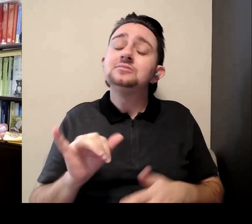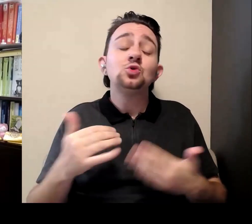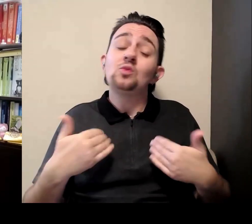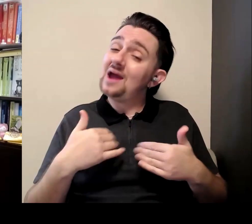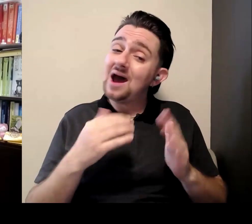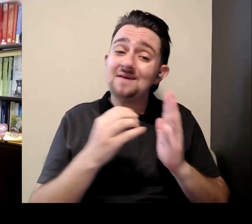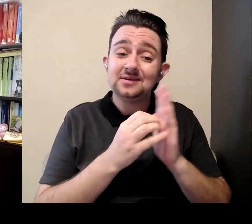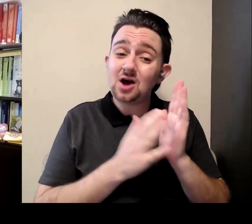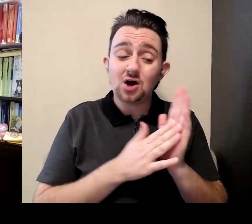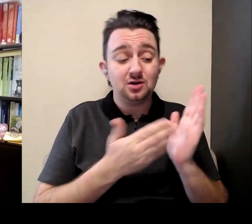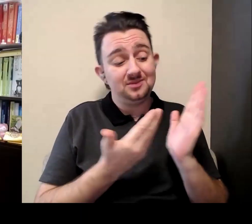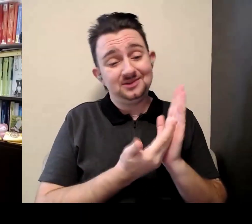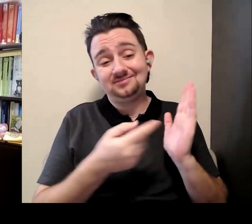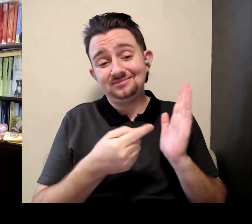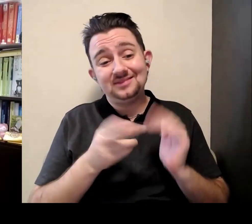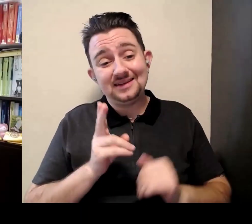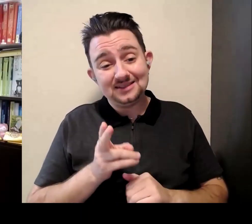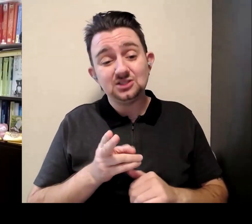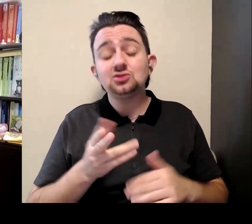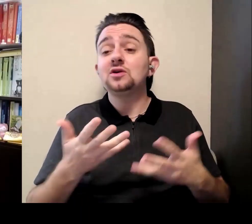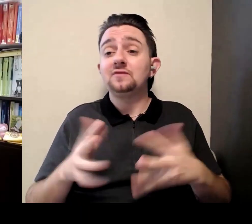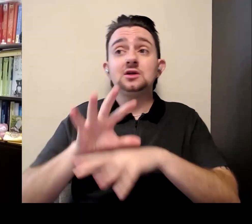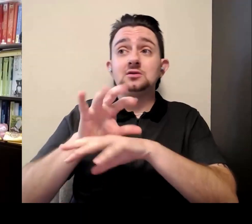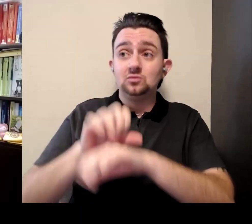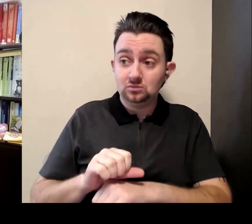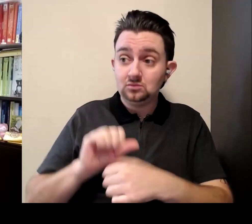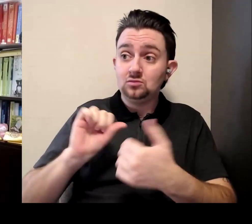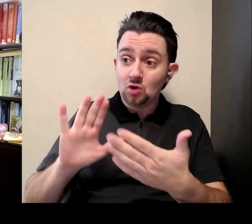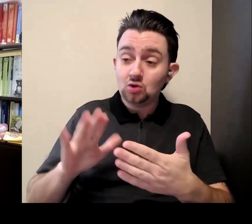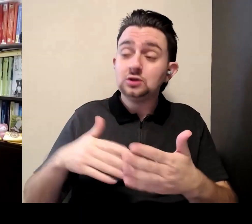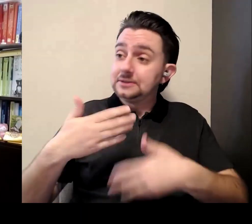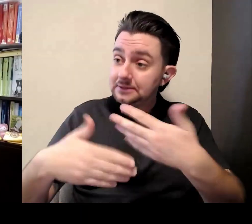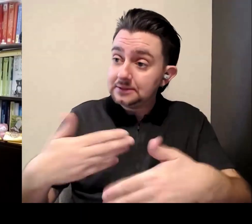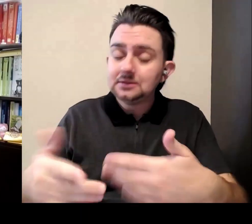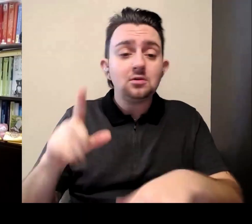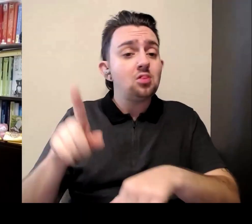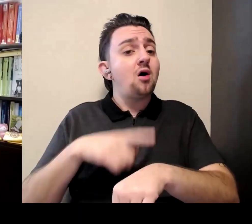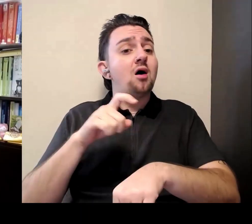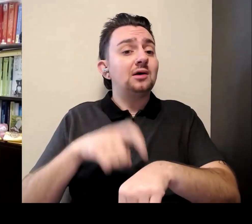there are practices that have been done which later have been corrected.